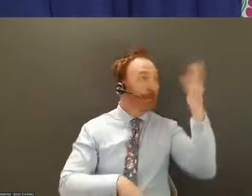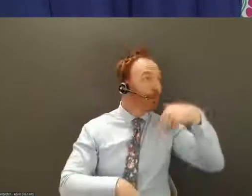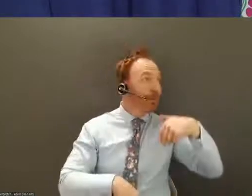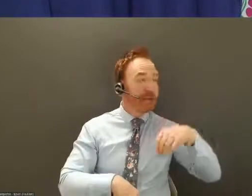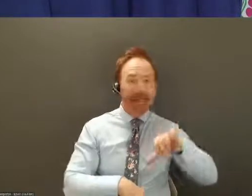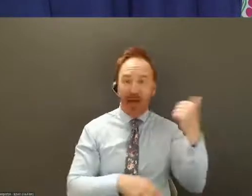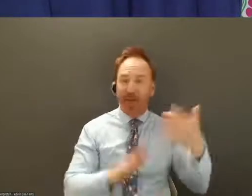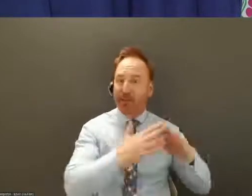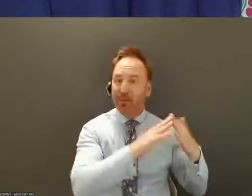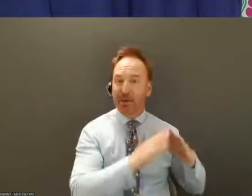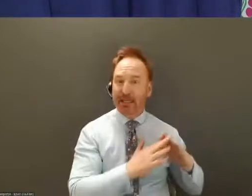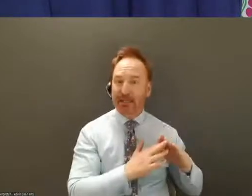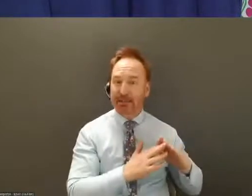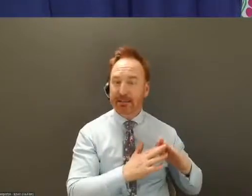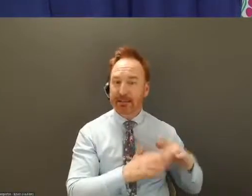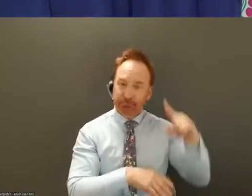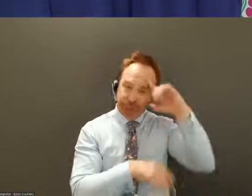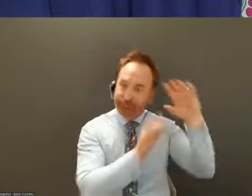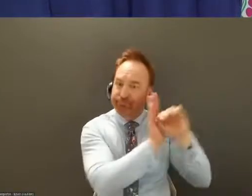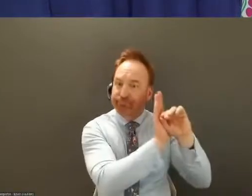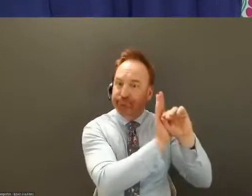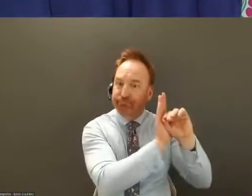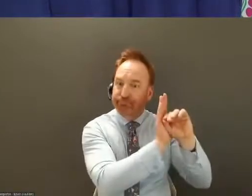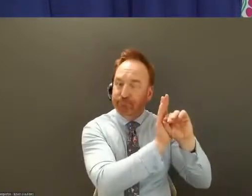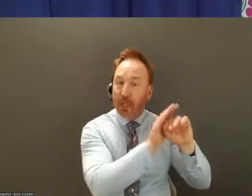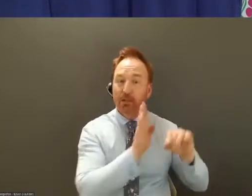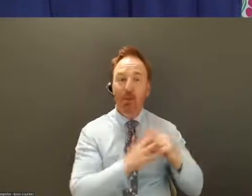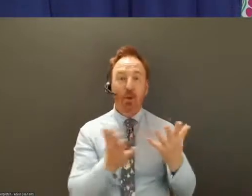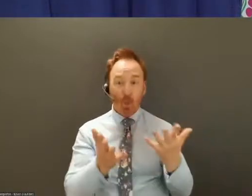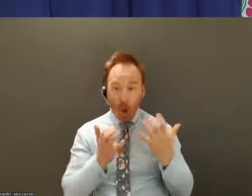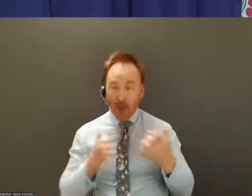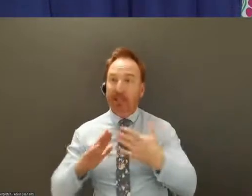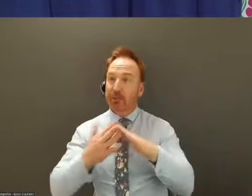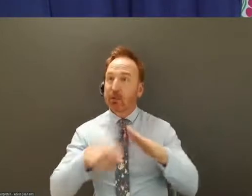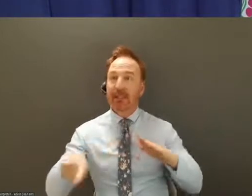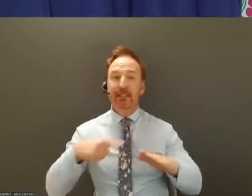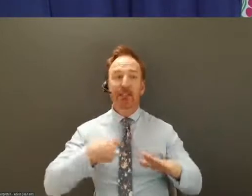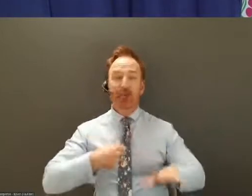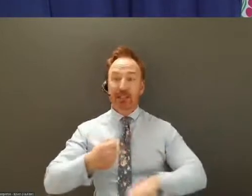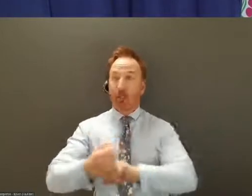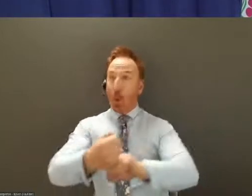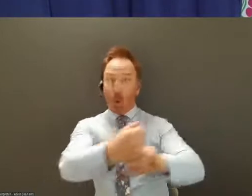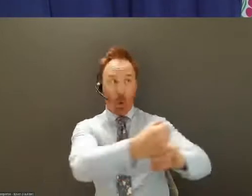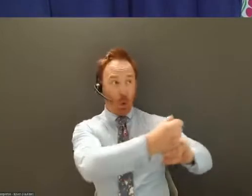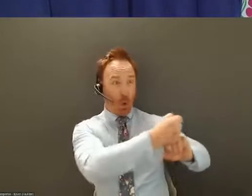be doing undercurrent measures and orders. These include inspections to